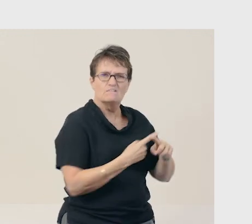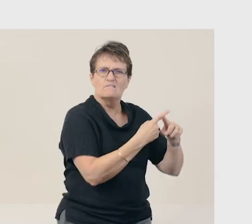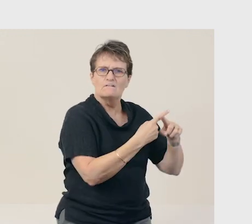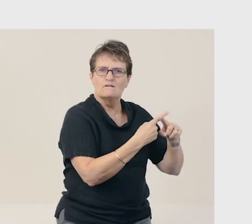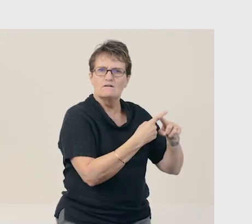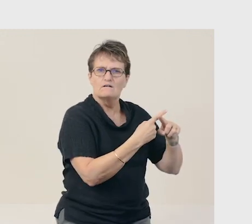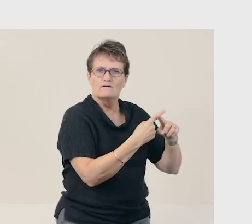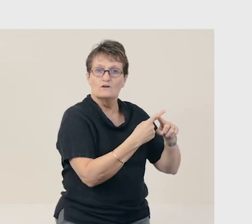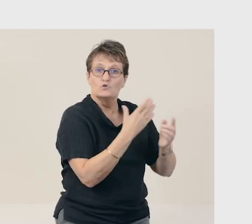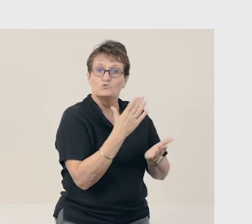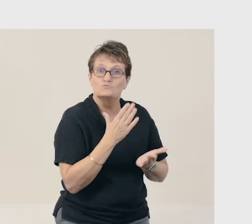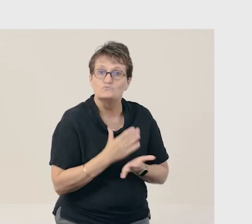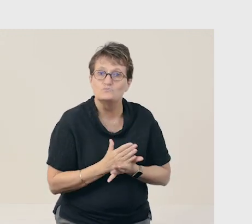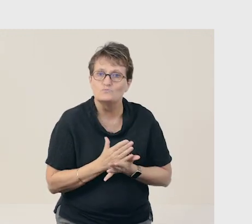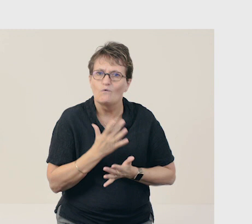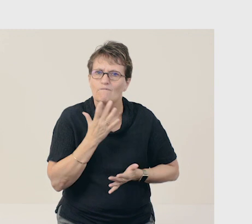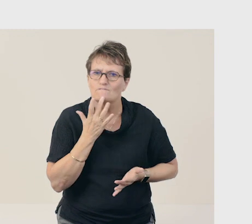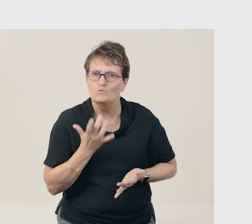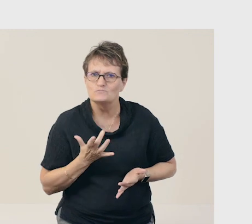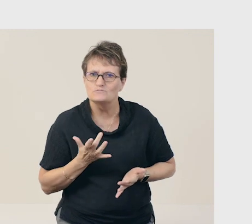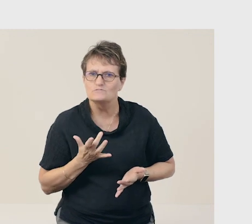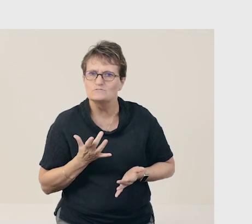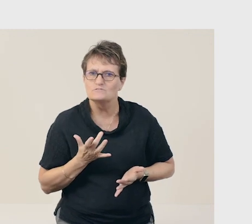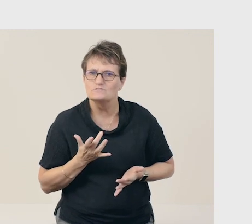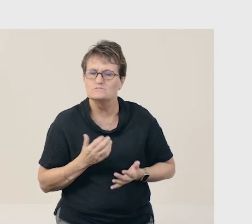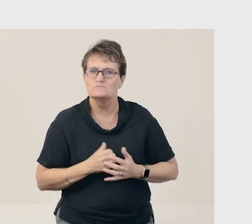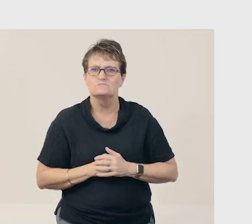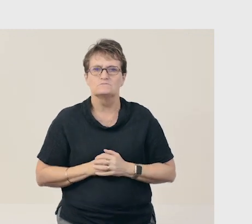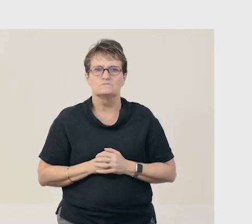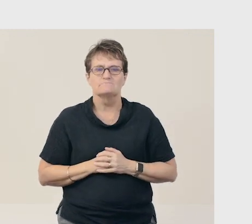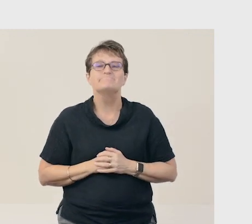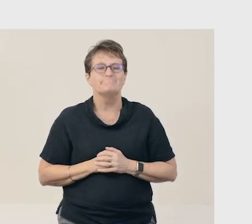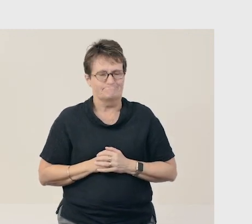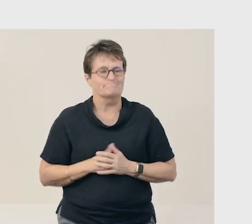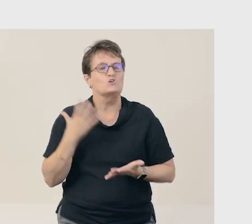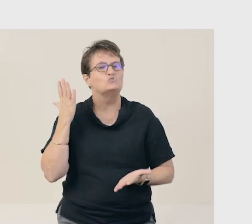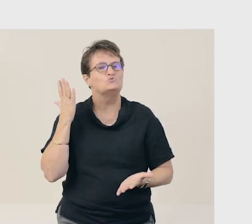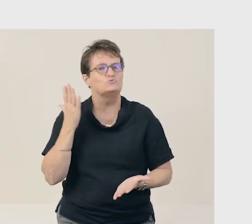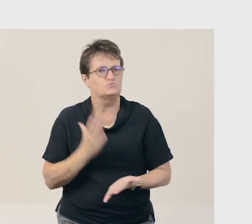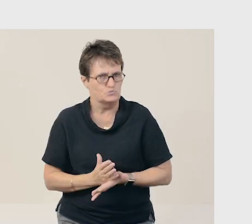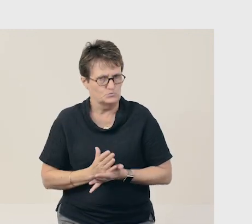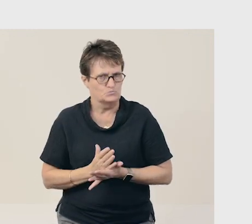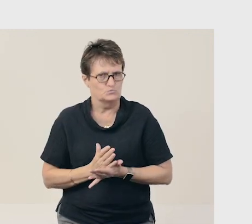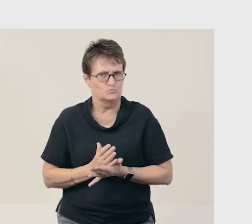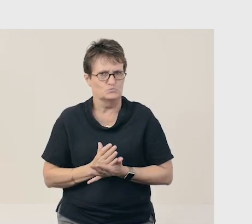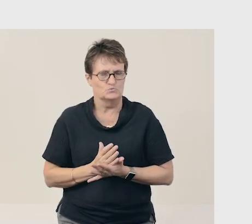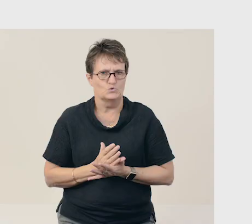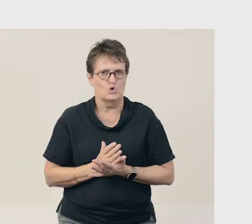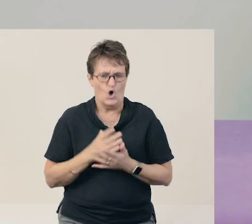True or false? This statement is true. A conflict is a clash,